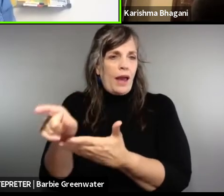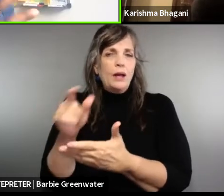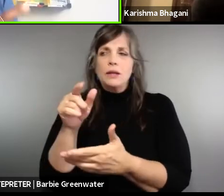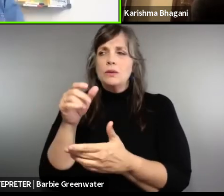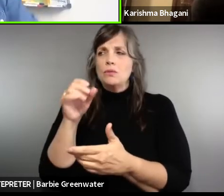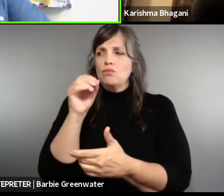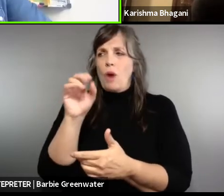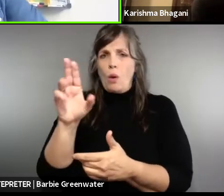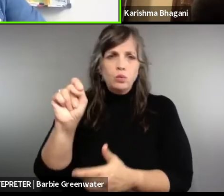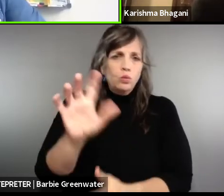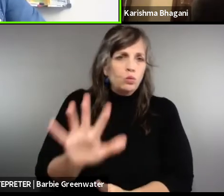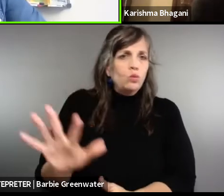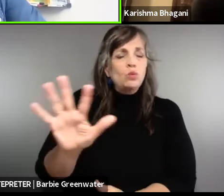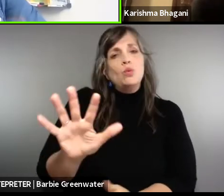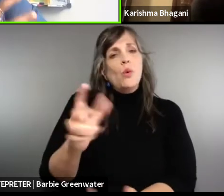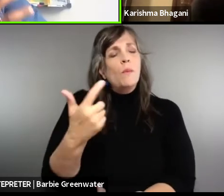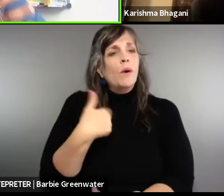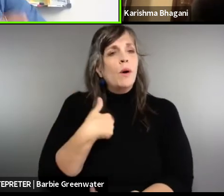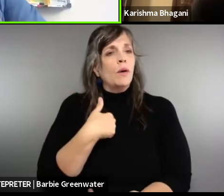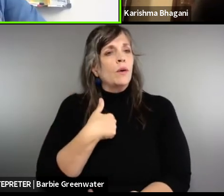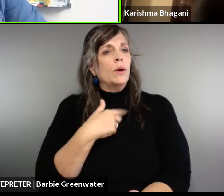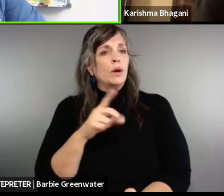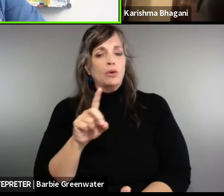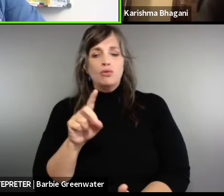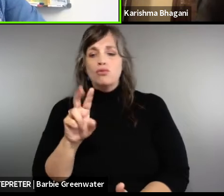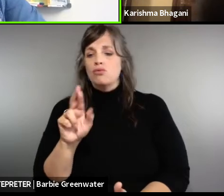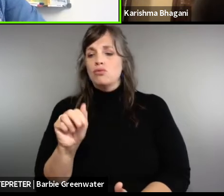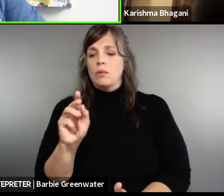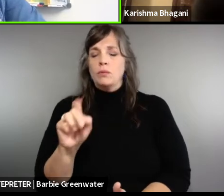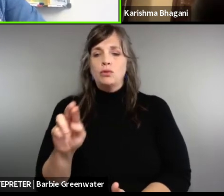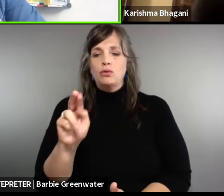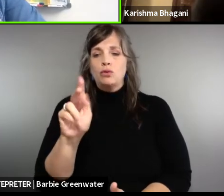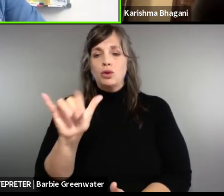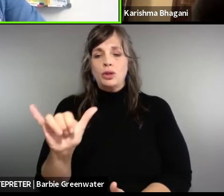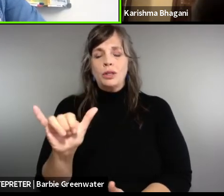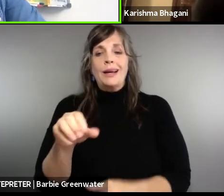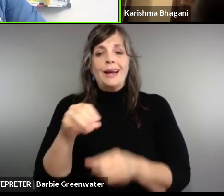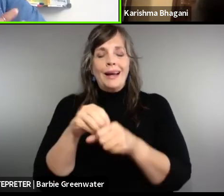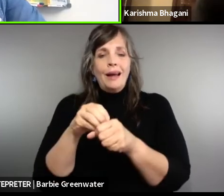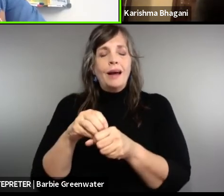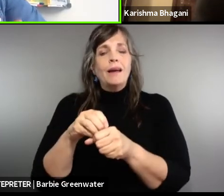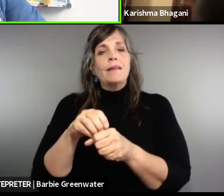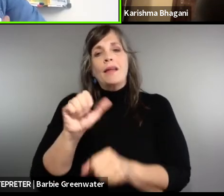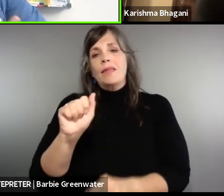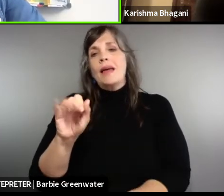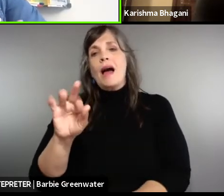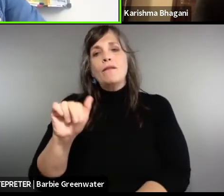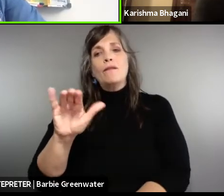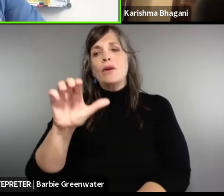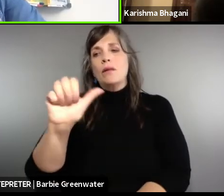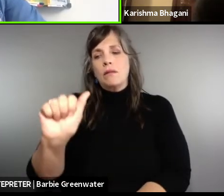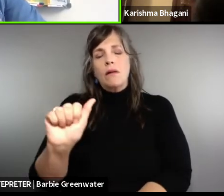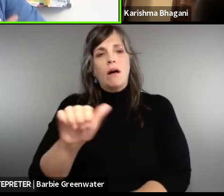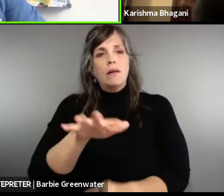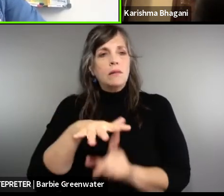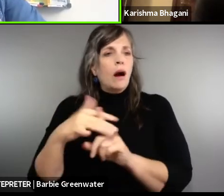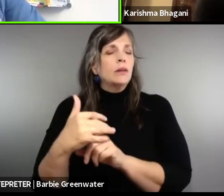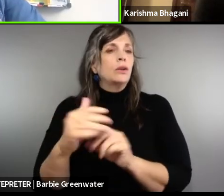but we're looking at a dramaturgy within the Africa context. And we work with artists to help them think beyond their local space,